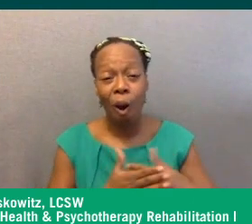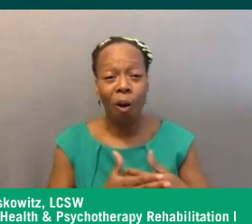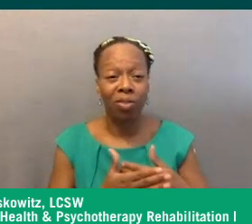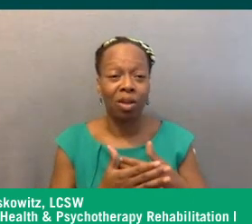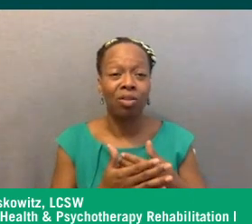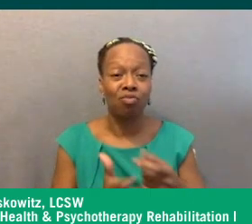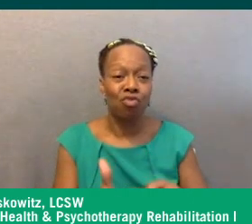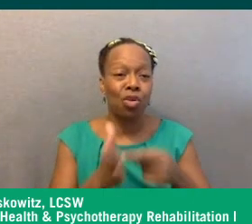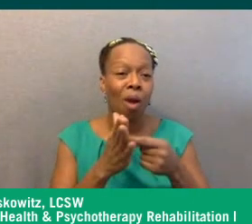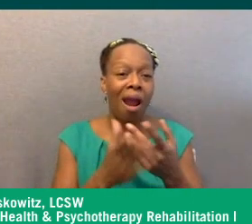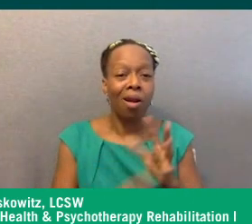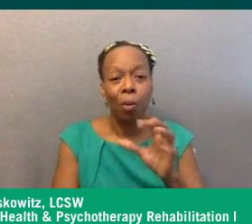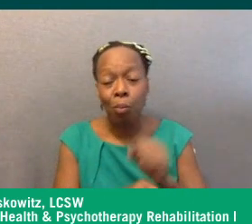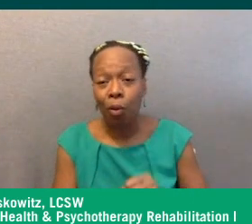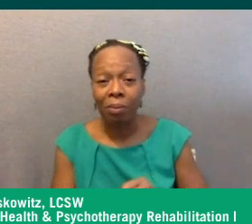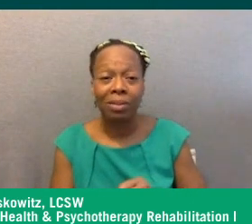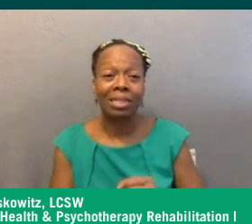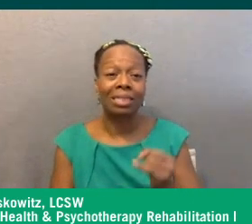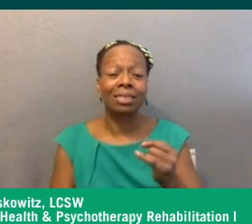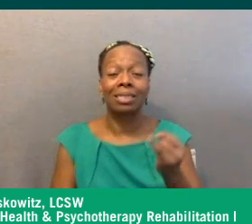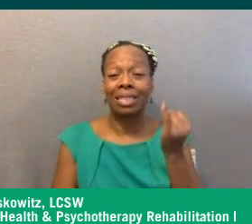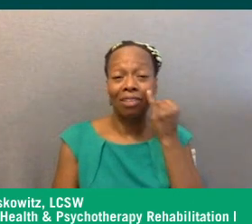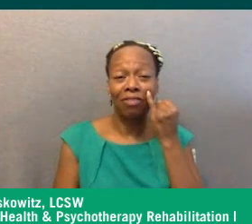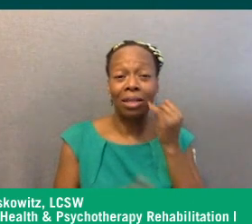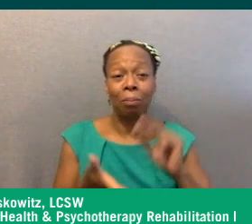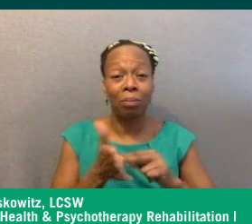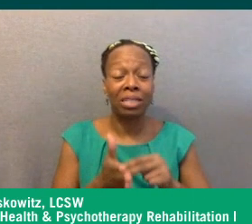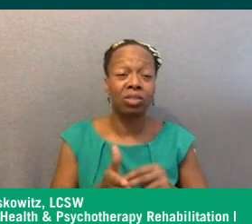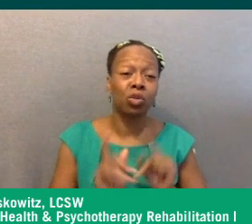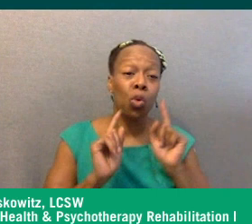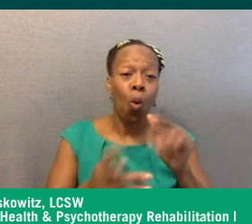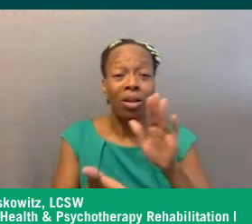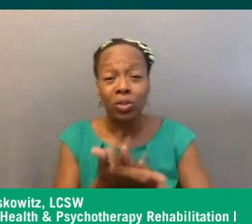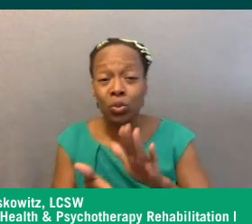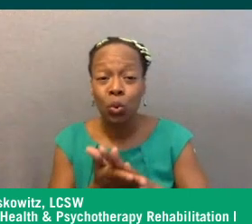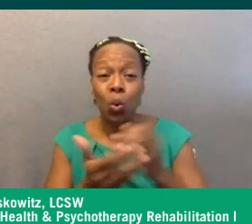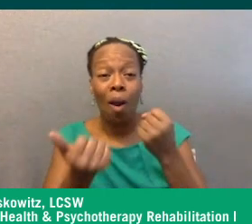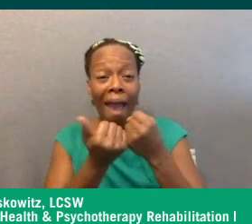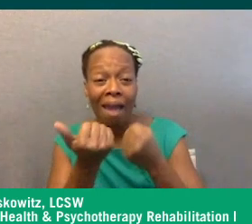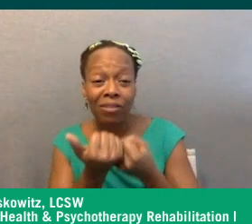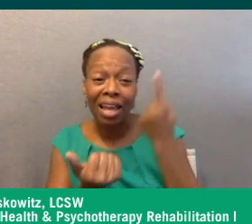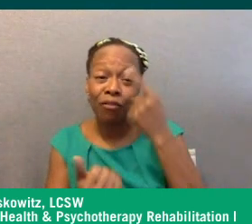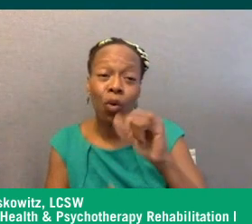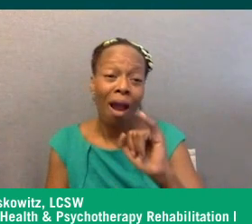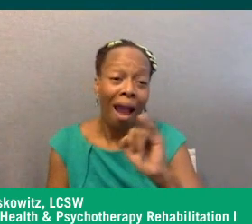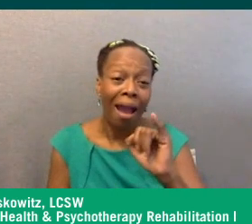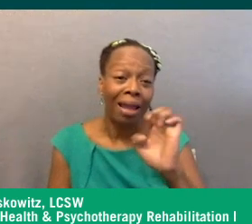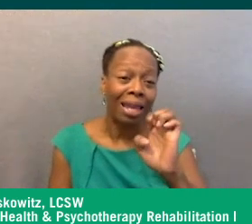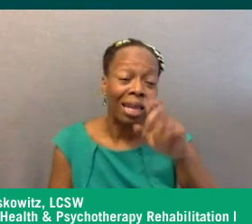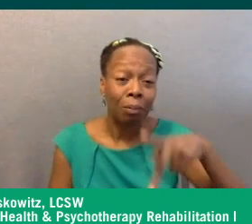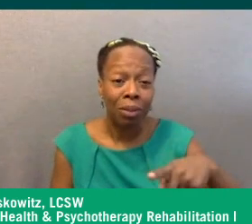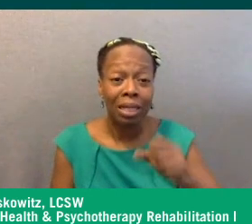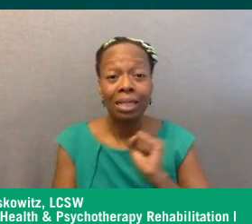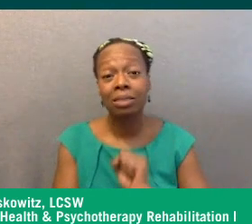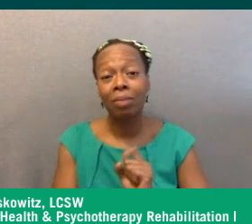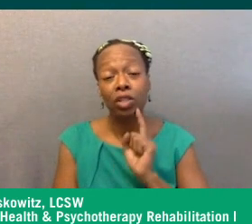or in their school, advocating for IEPs in school, making sure they're getting physical therapy two to three times a week at school.